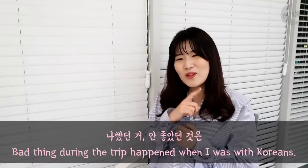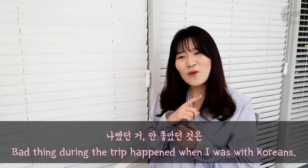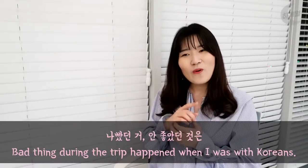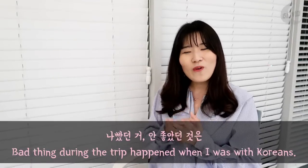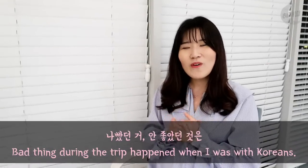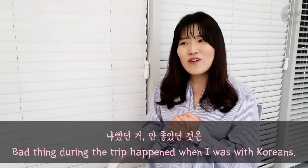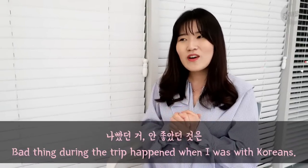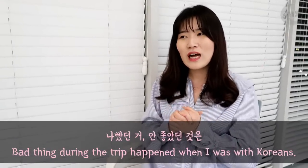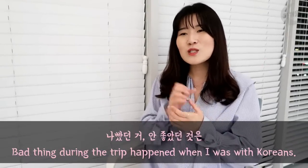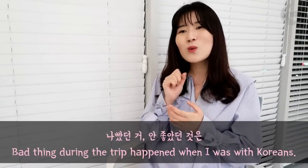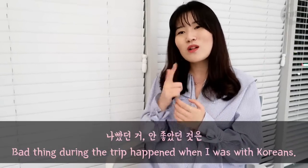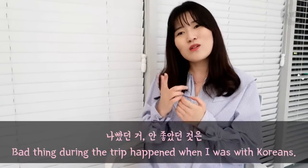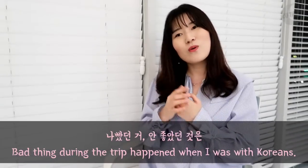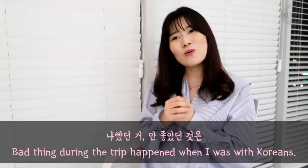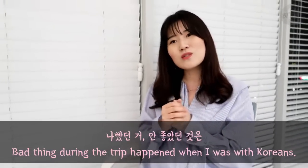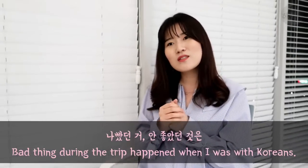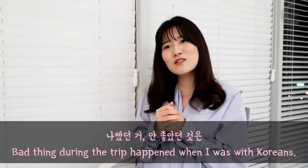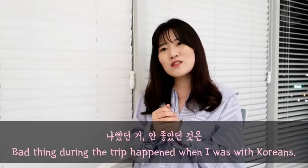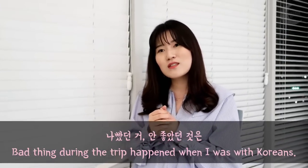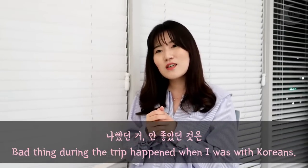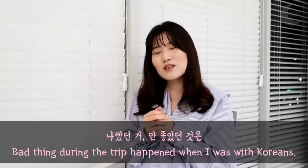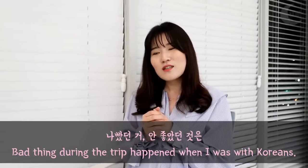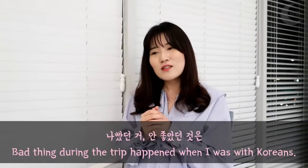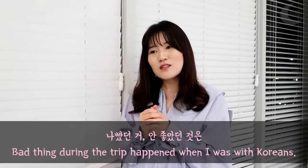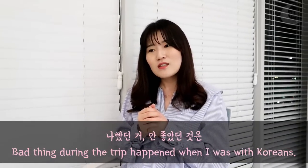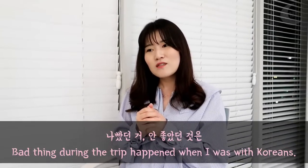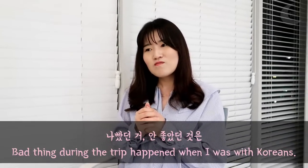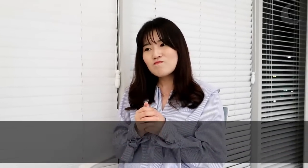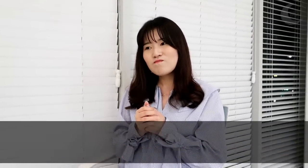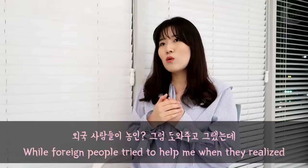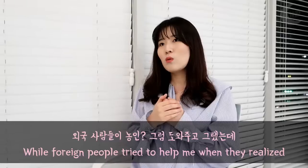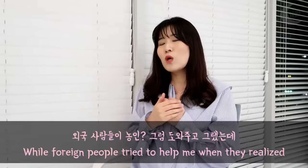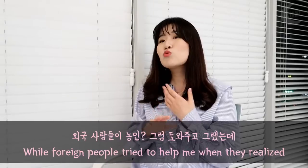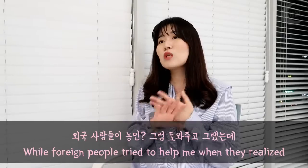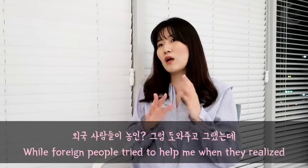Bad thing during the trip happened when I was with Koreans.